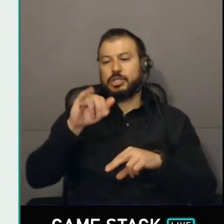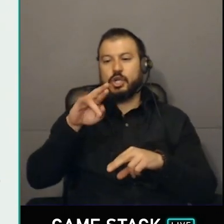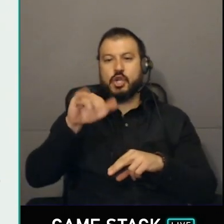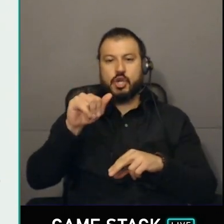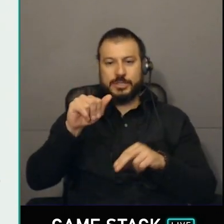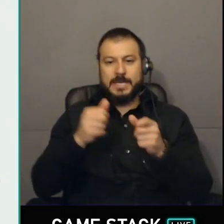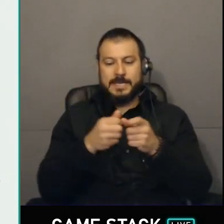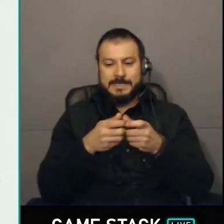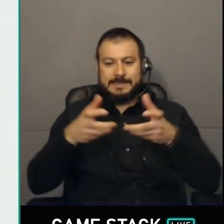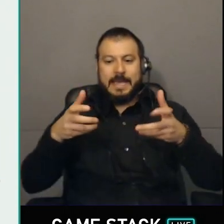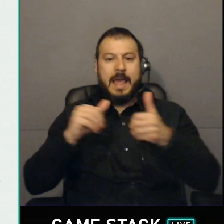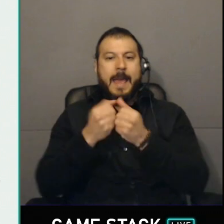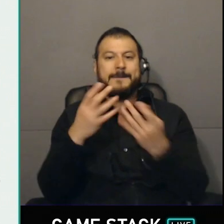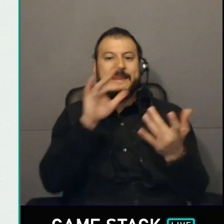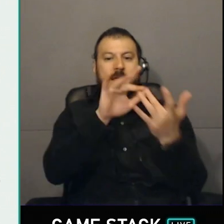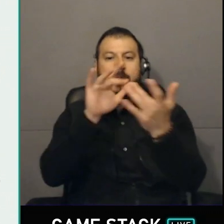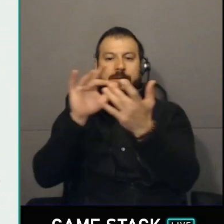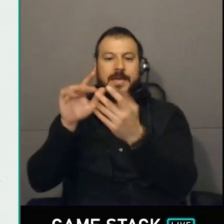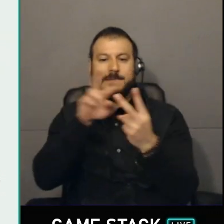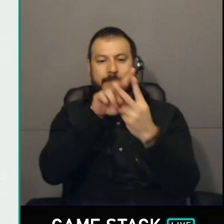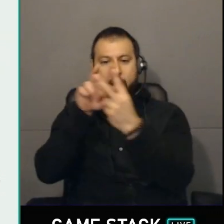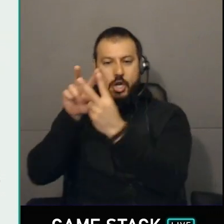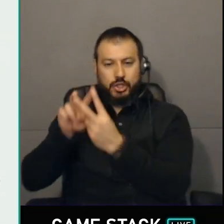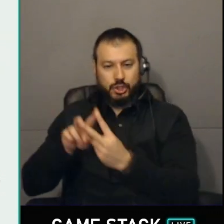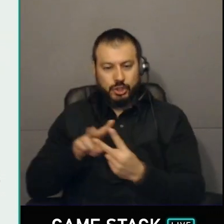the number of contact pairs, we should be onto a good thing.